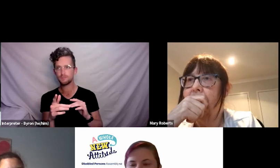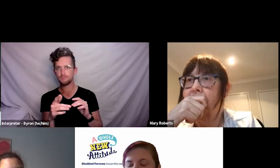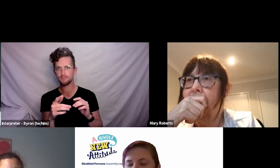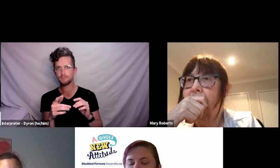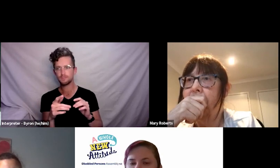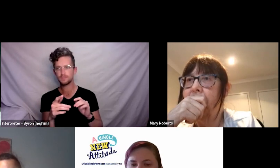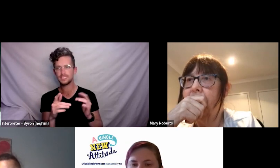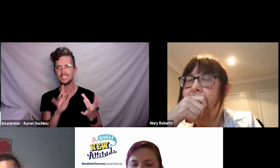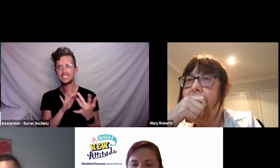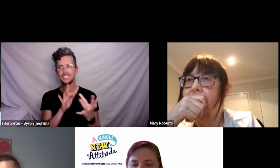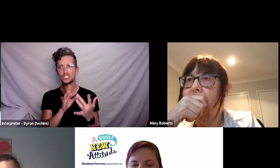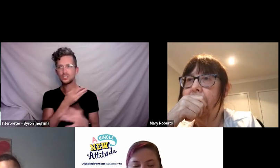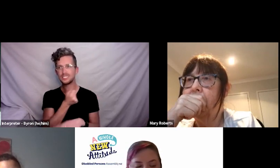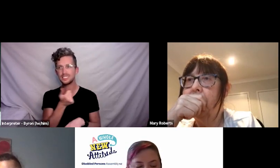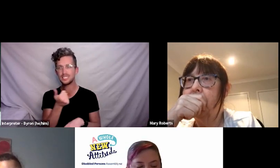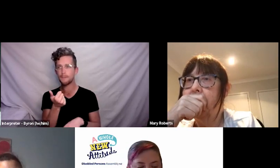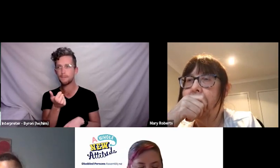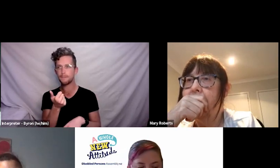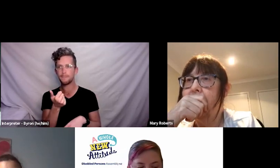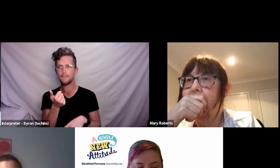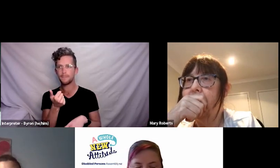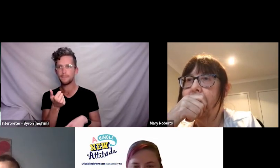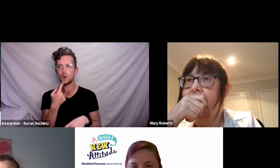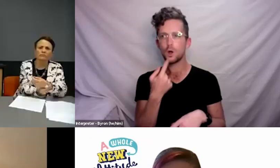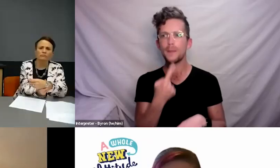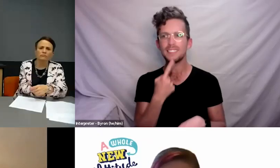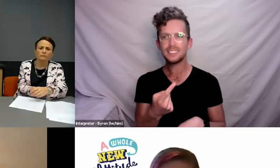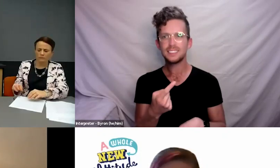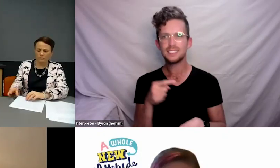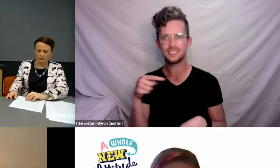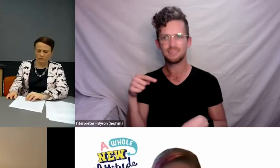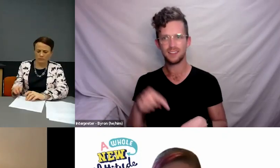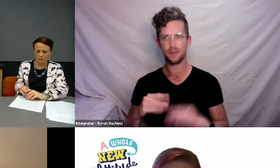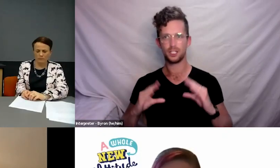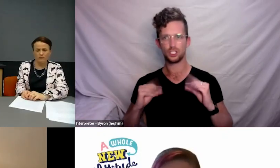and I am mindful of time, although this is a really important conversation.